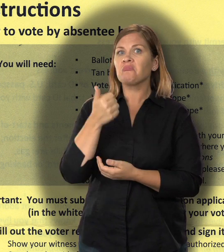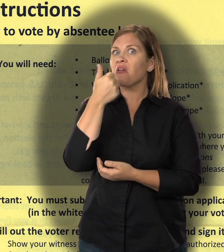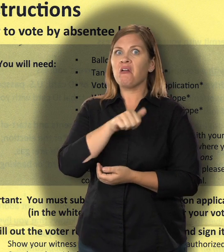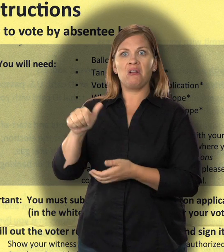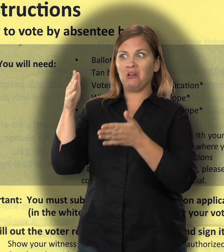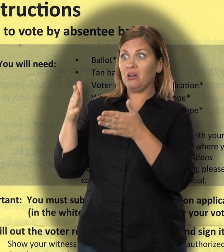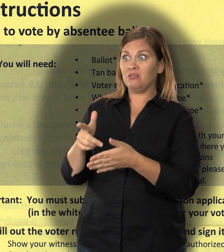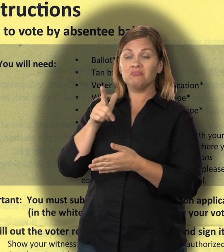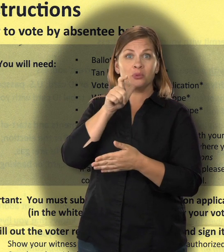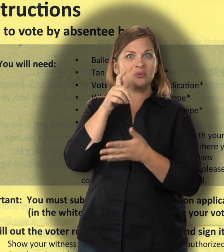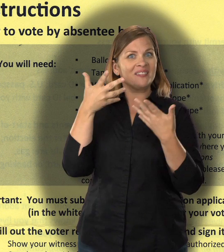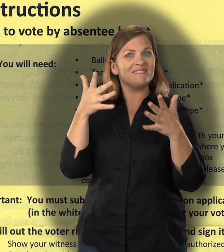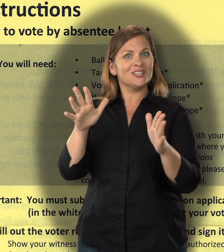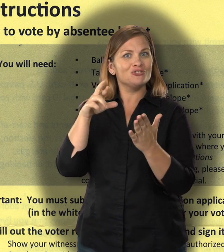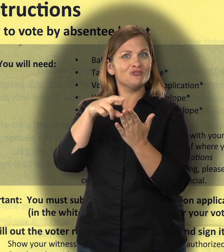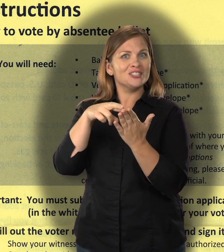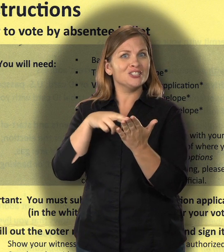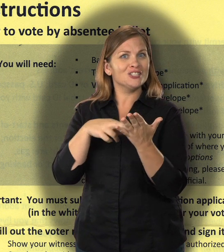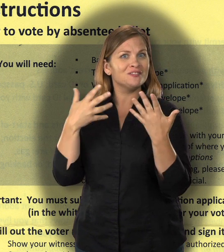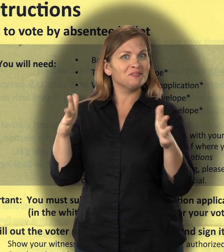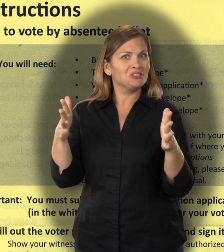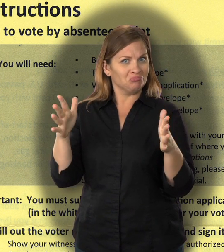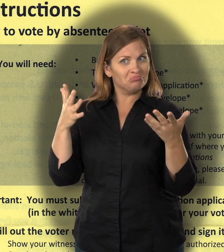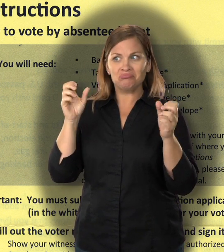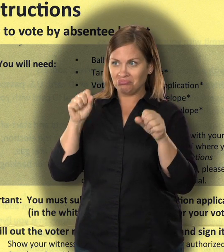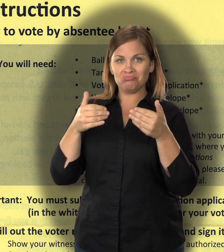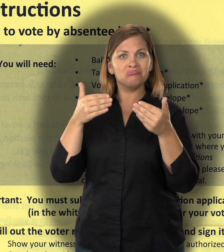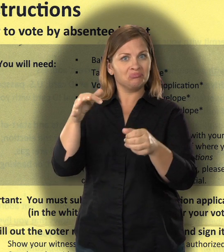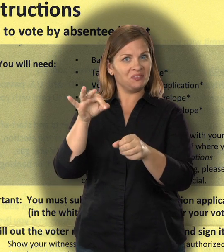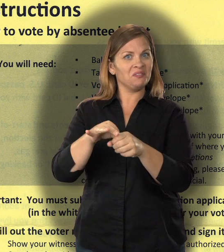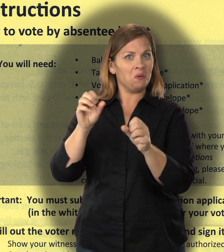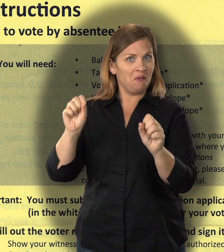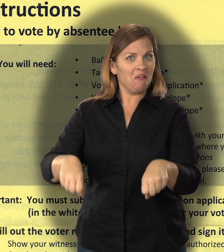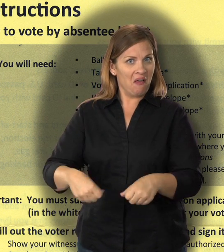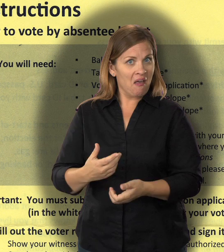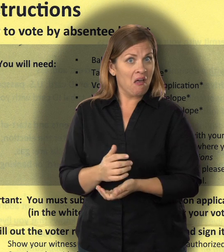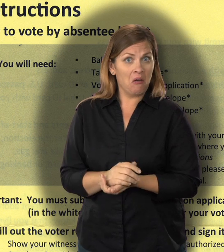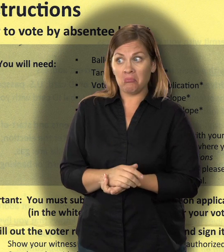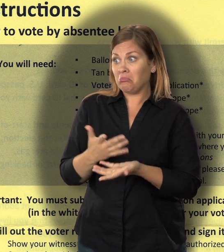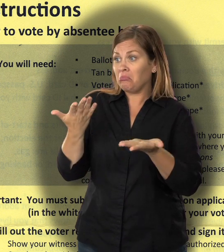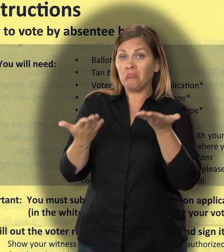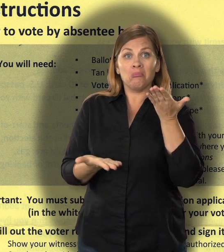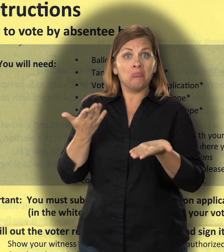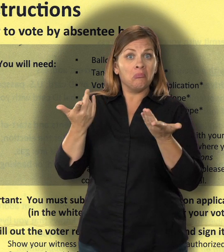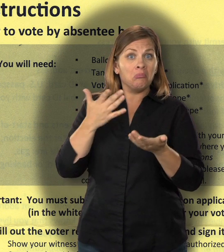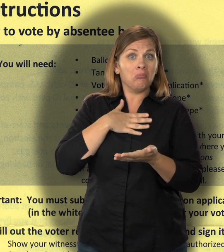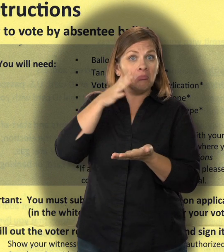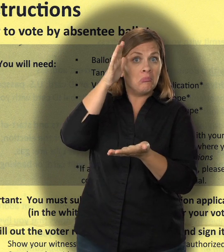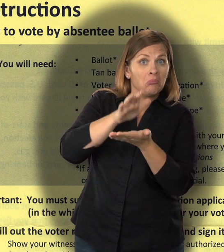including your spouse or a relative. If both you and your spouse or roommate are voting by absentee ballot,